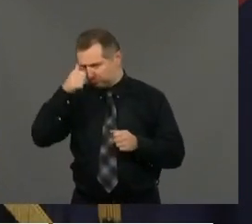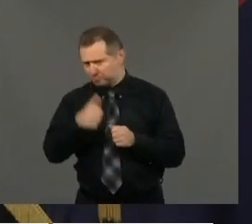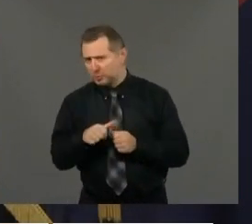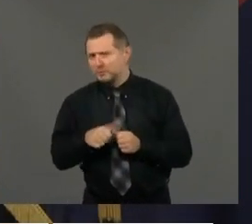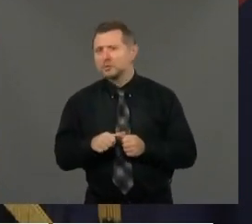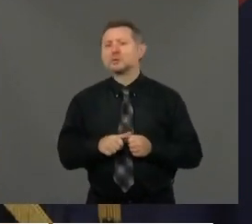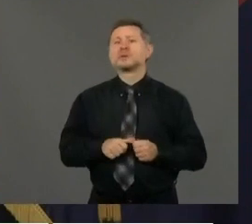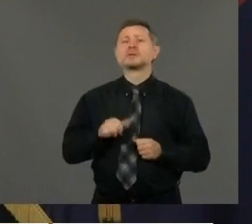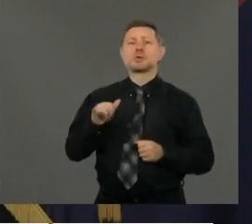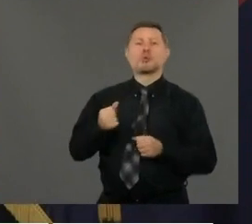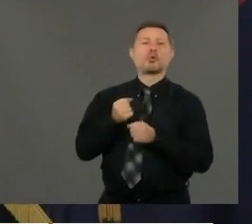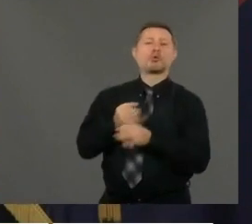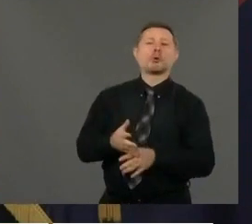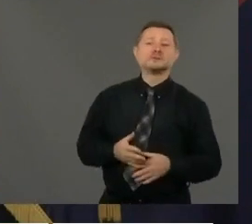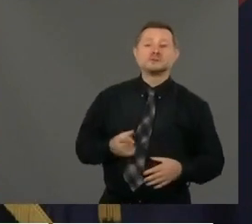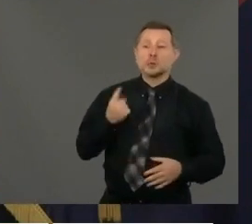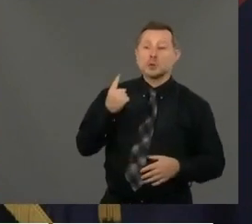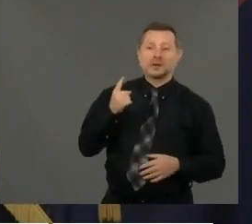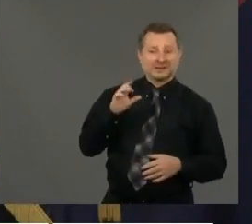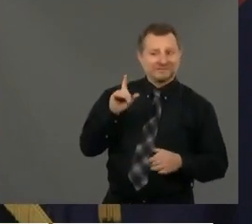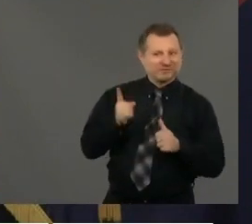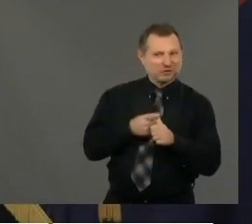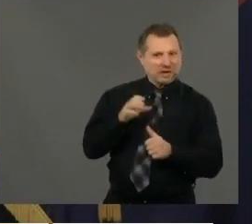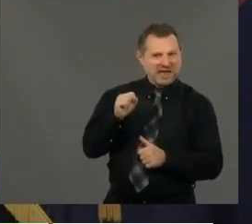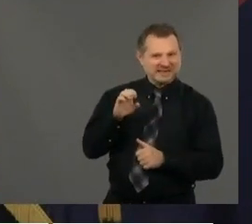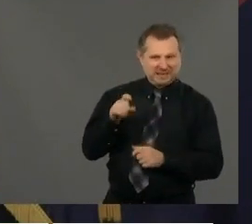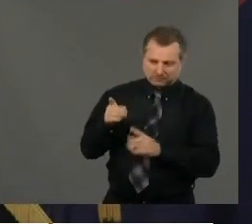REMEMBER THE FIRST POSITIVE WE HAD WAS A HEALTH WORKER COMING